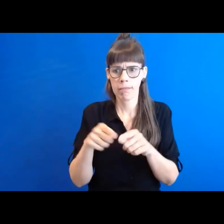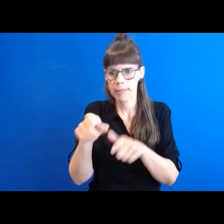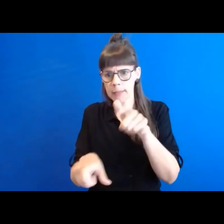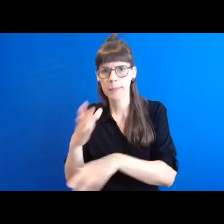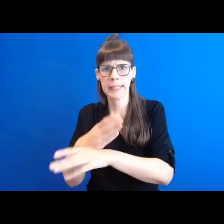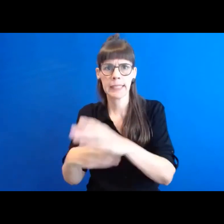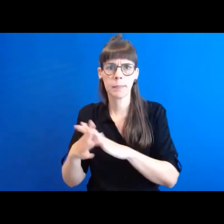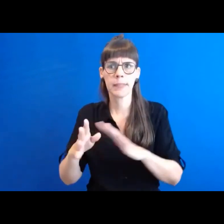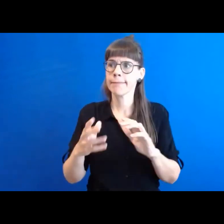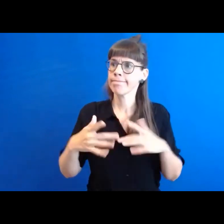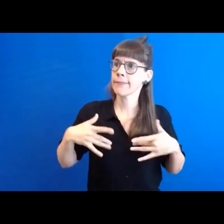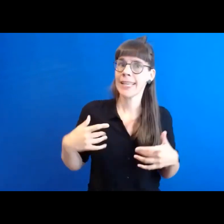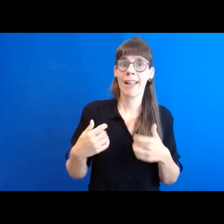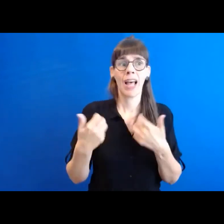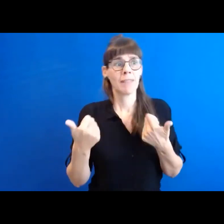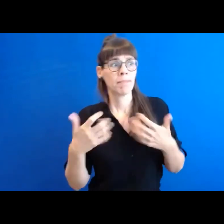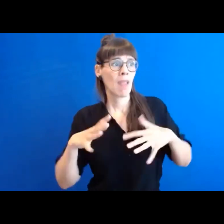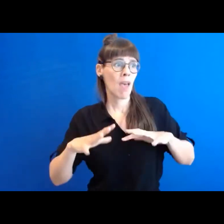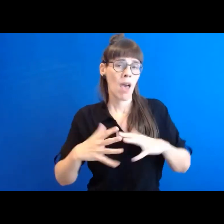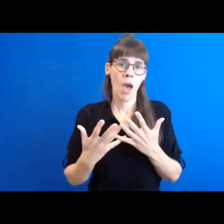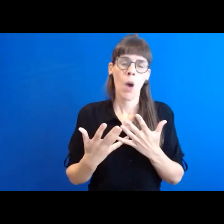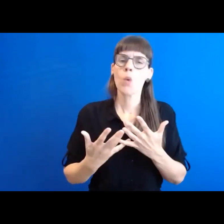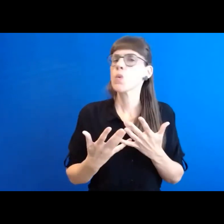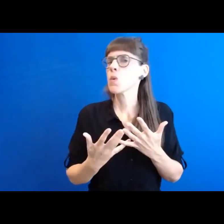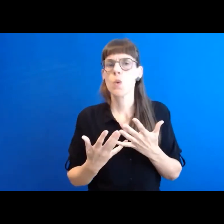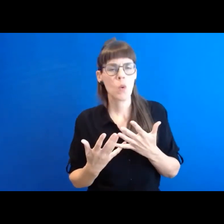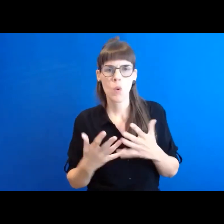So when it comes to health and well-being of persons with